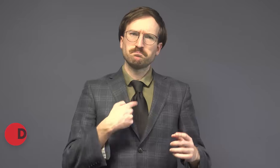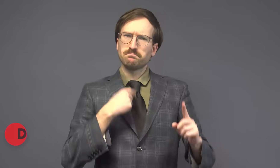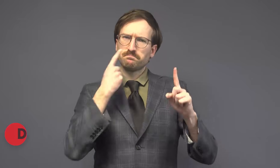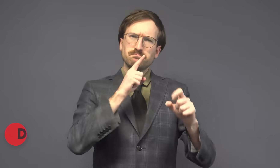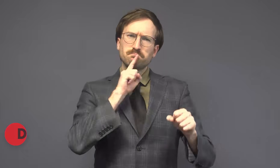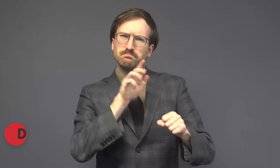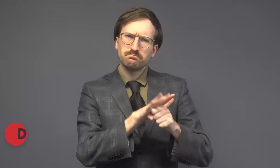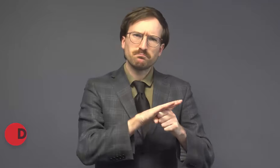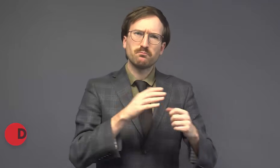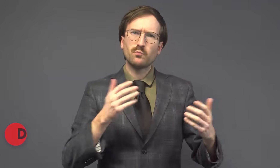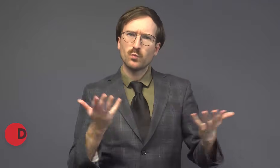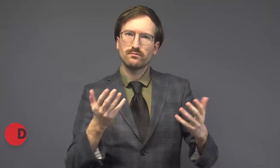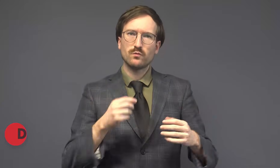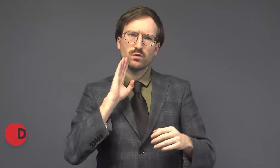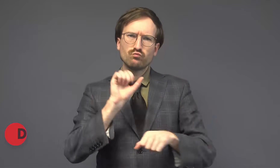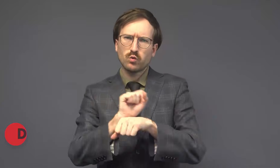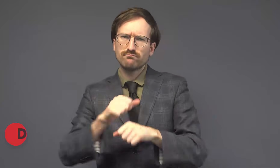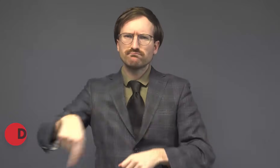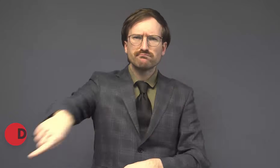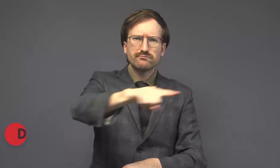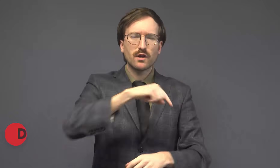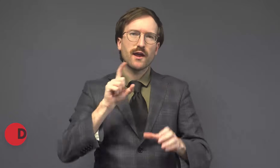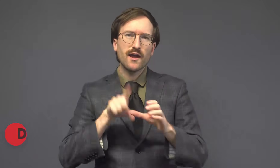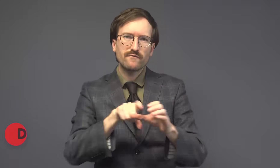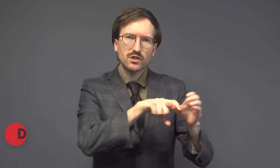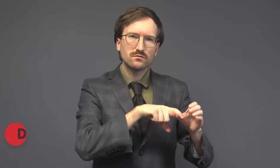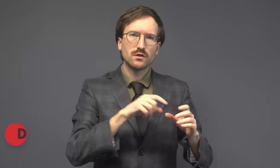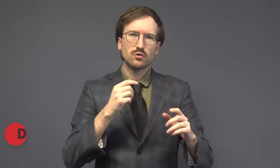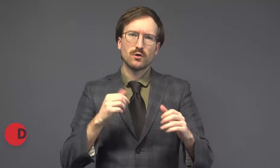I’m committed to working with our affiliates and develop